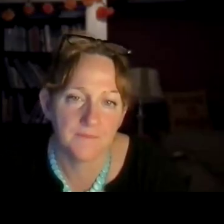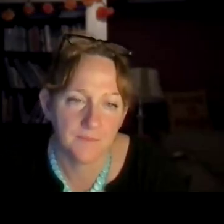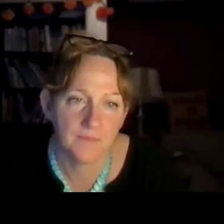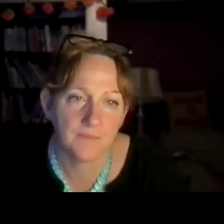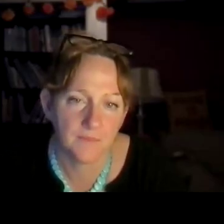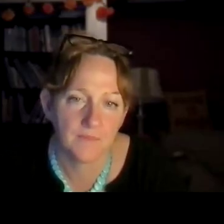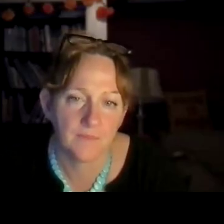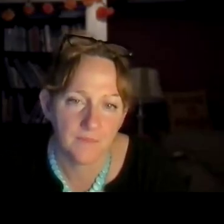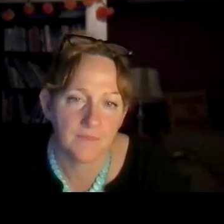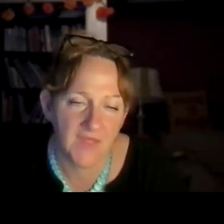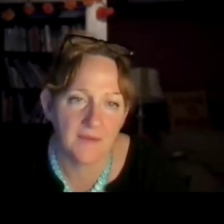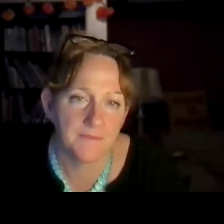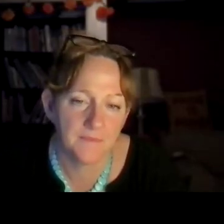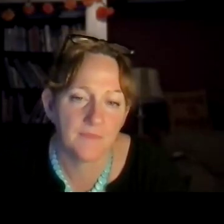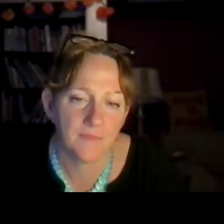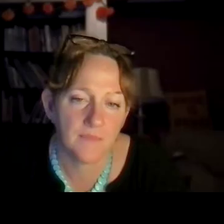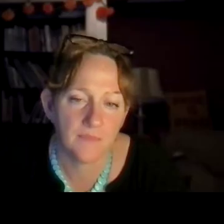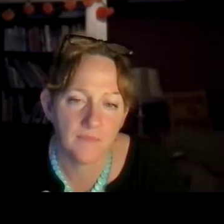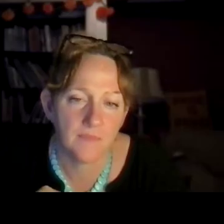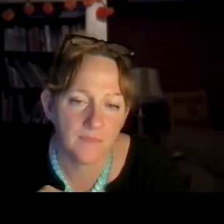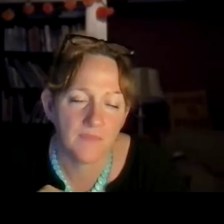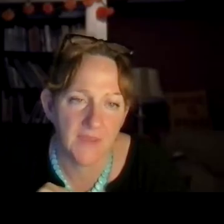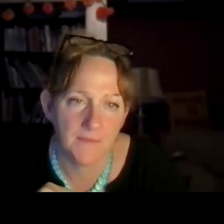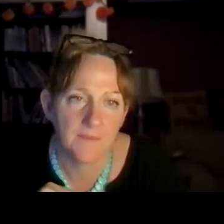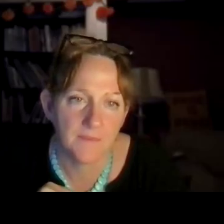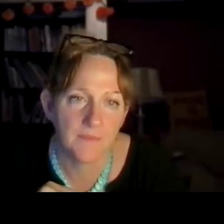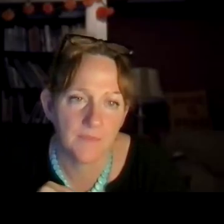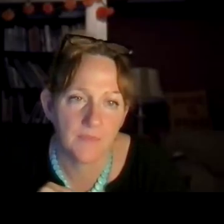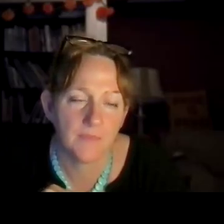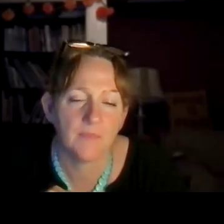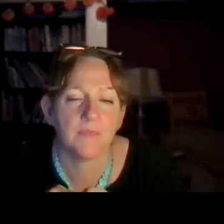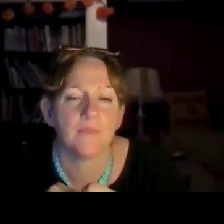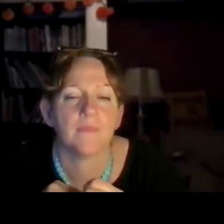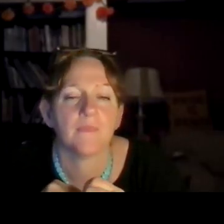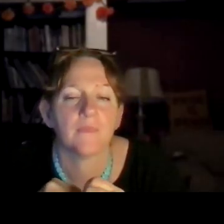iPhone: To do things. Meriah: Yeah. iPhone: You know, because they're afraid that they're gonna offend you.